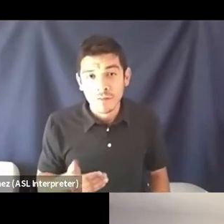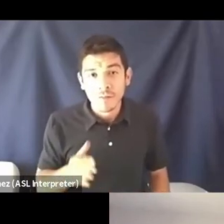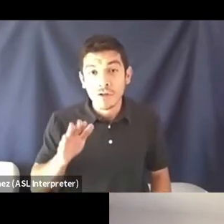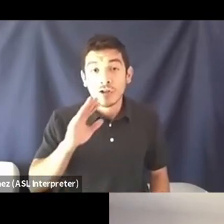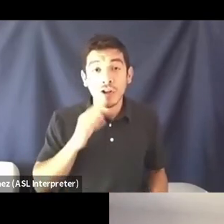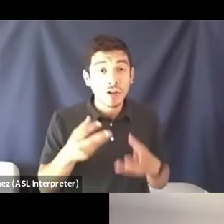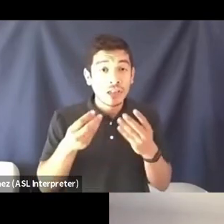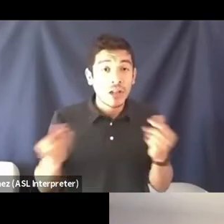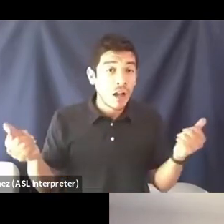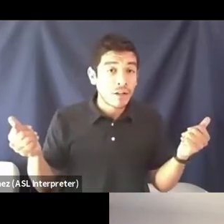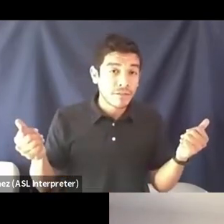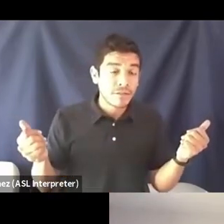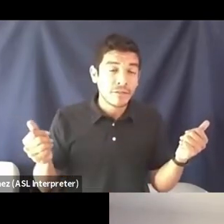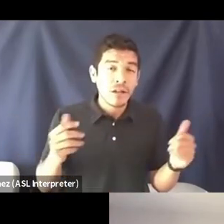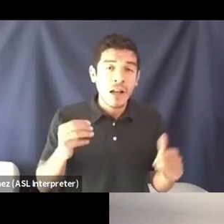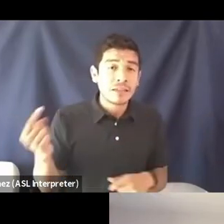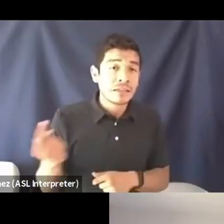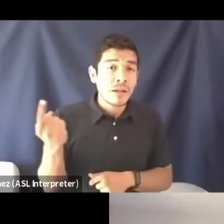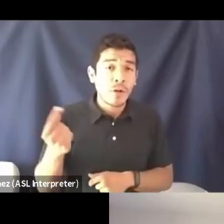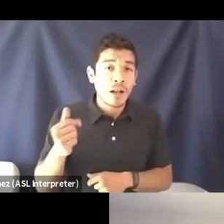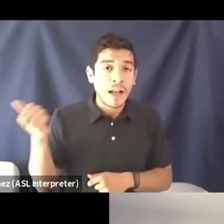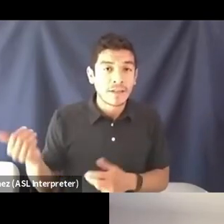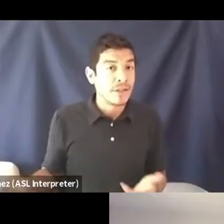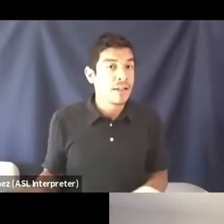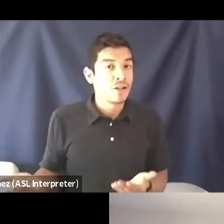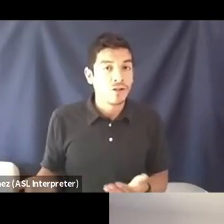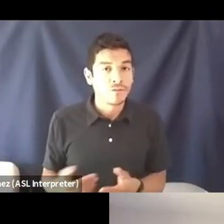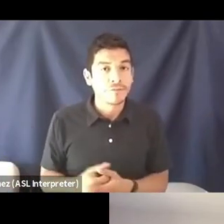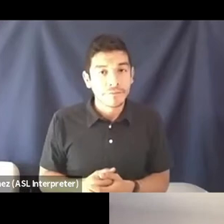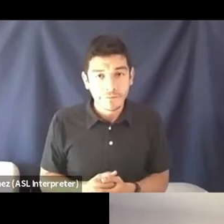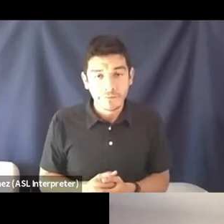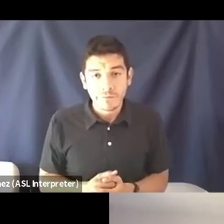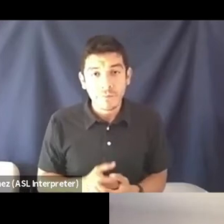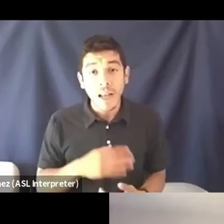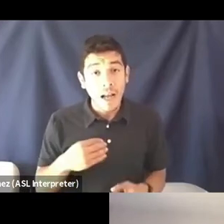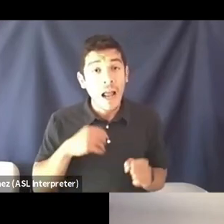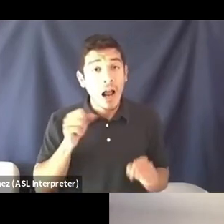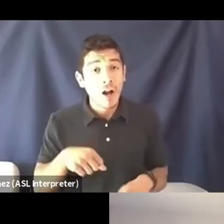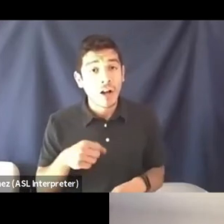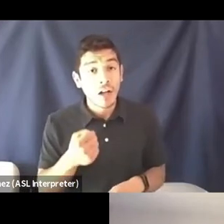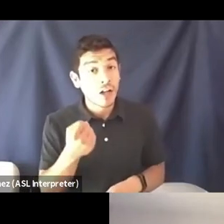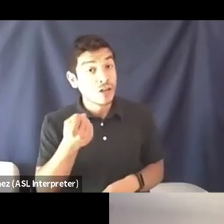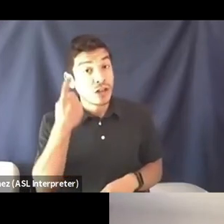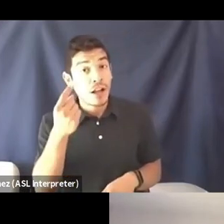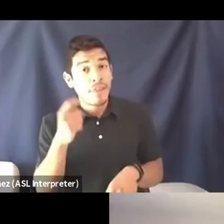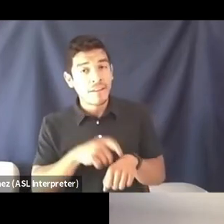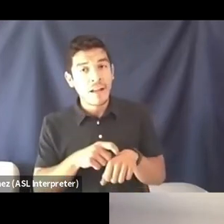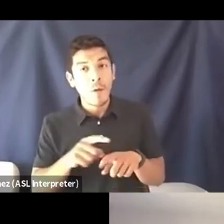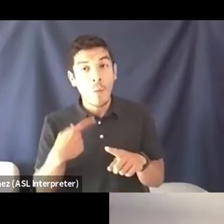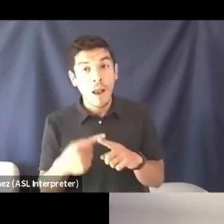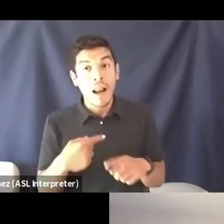And this just someone else being here. And I could tell like the time when I had to leave,